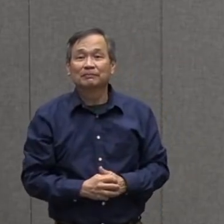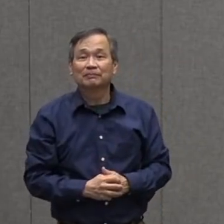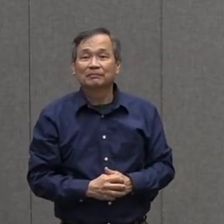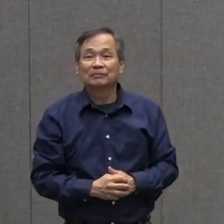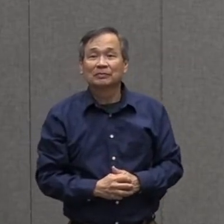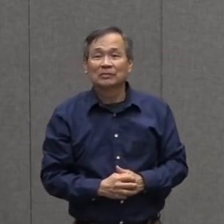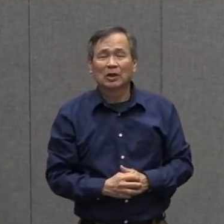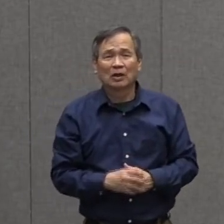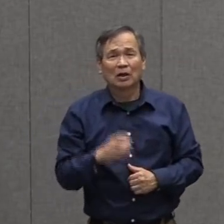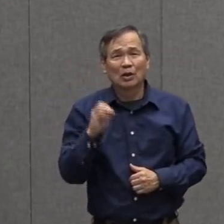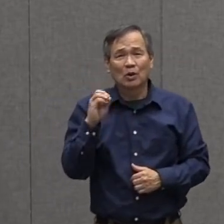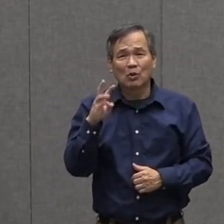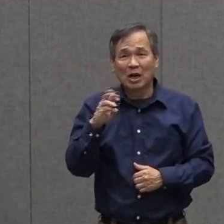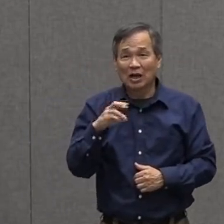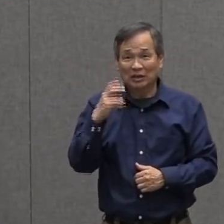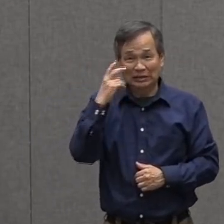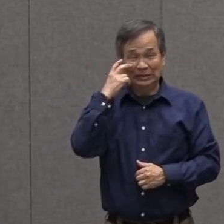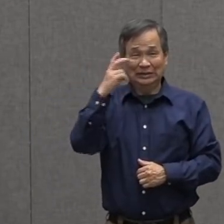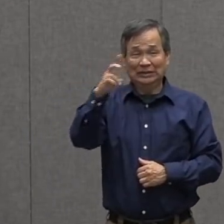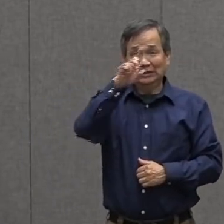Wow, look at this illustration of the eagle.